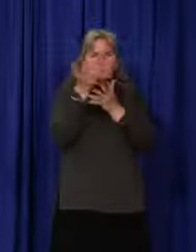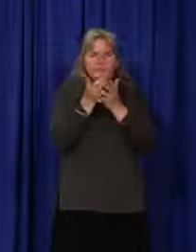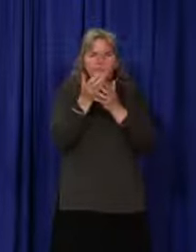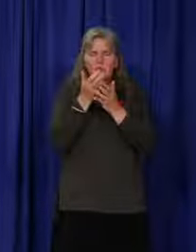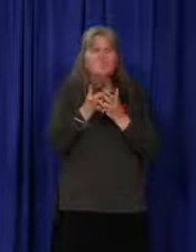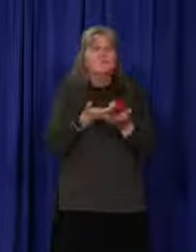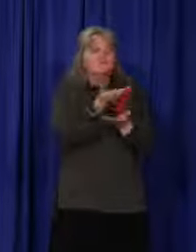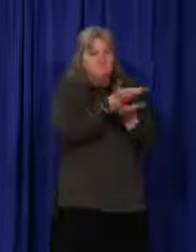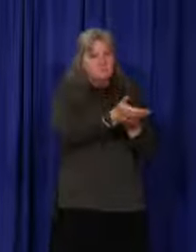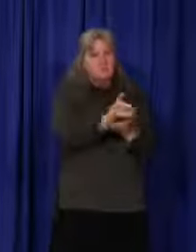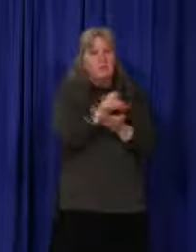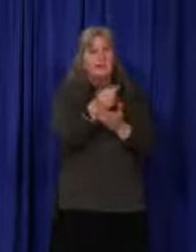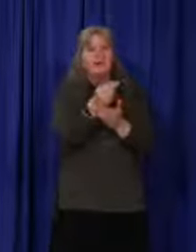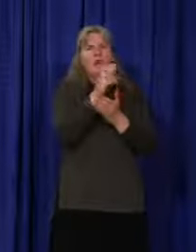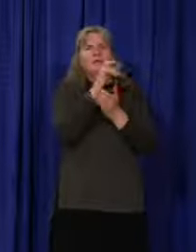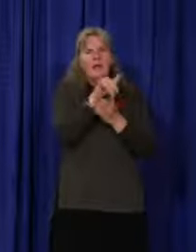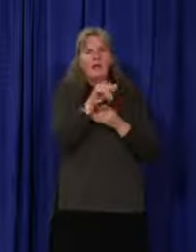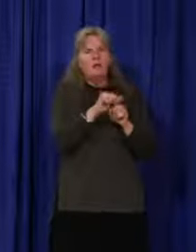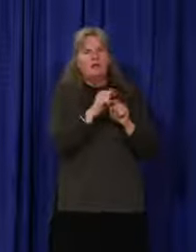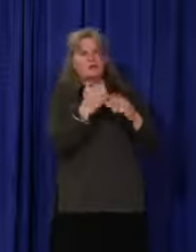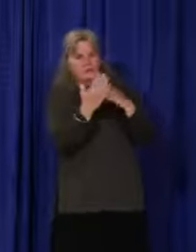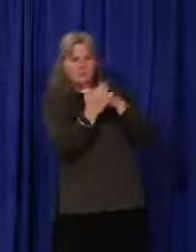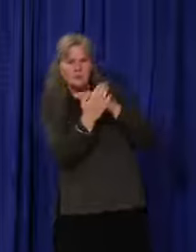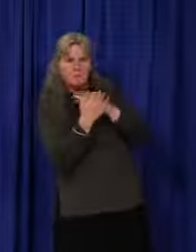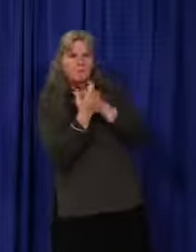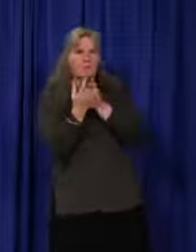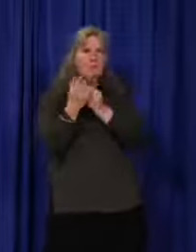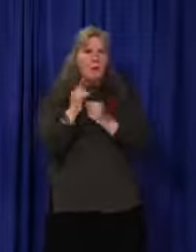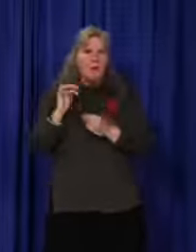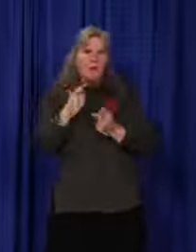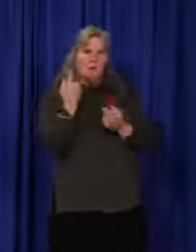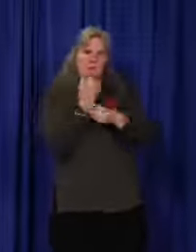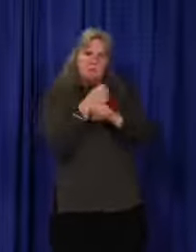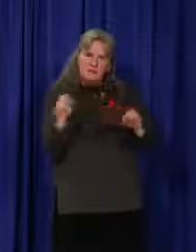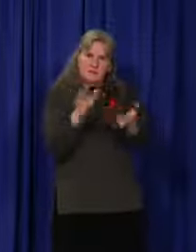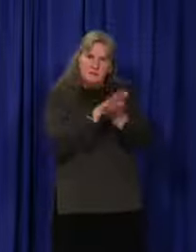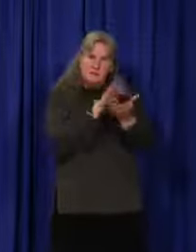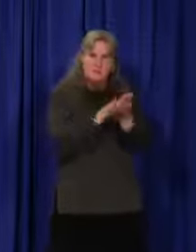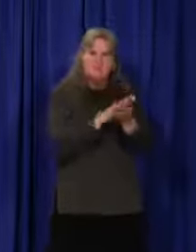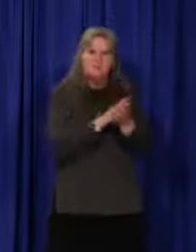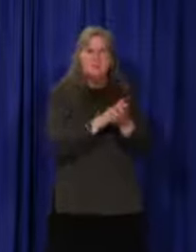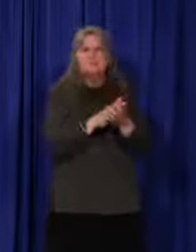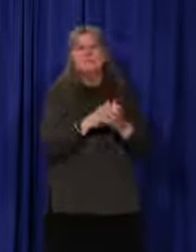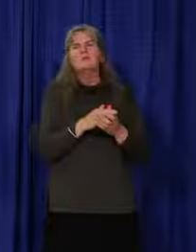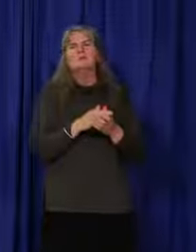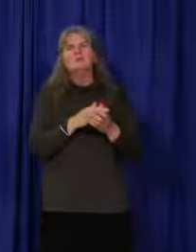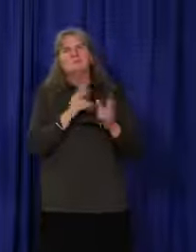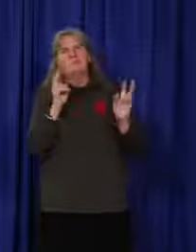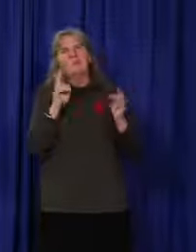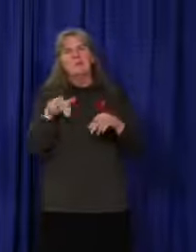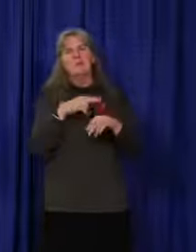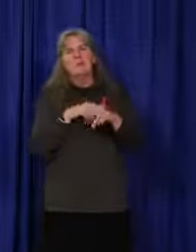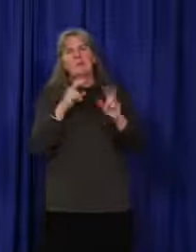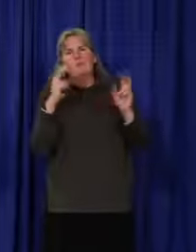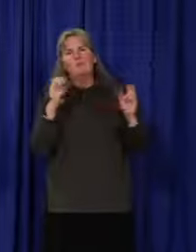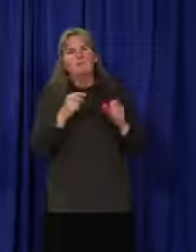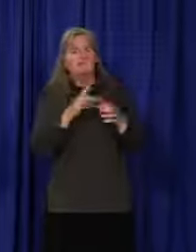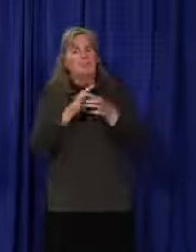So I will try my best to get a number as far as how well those programs have been subscribed